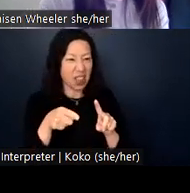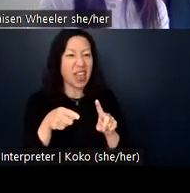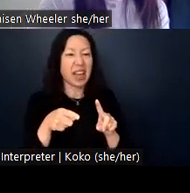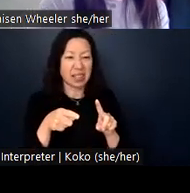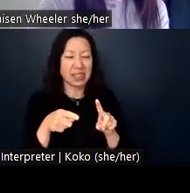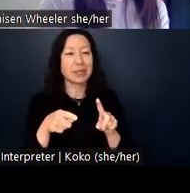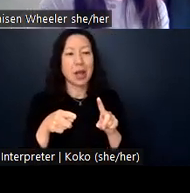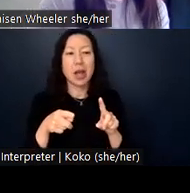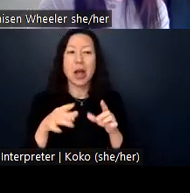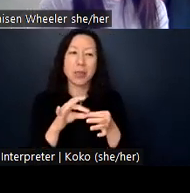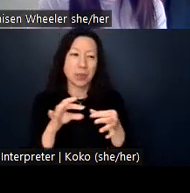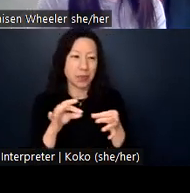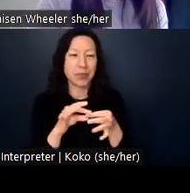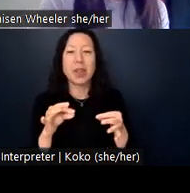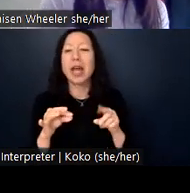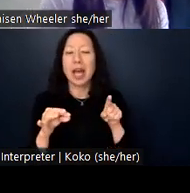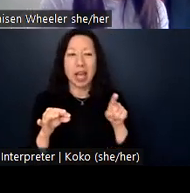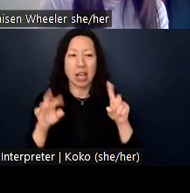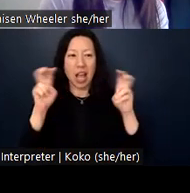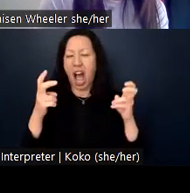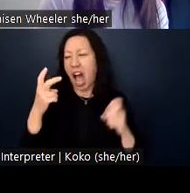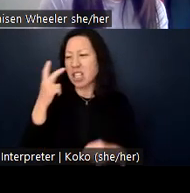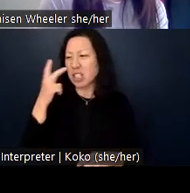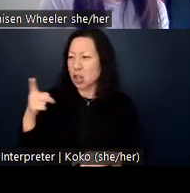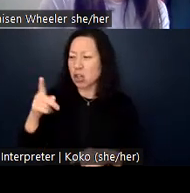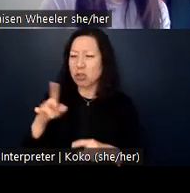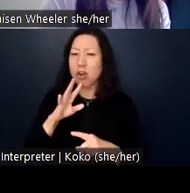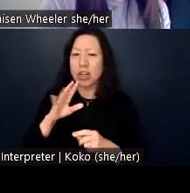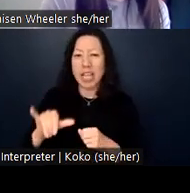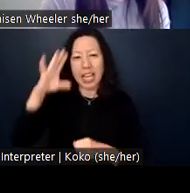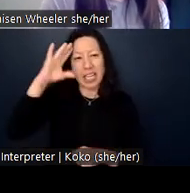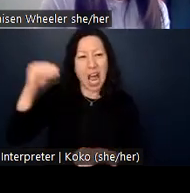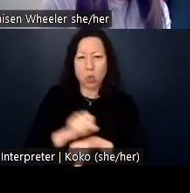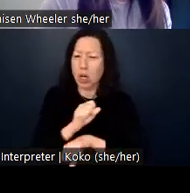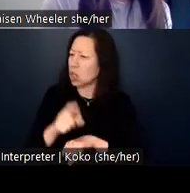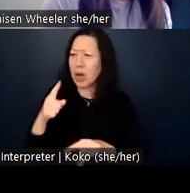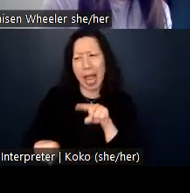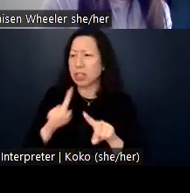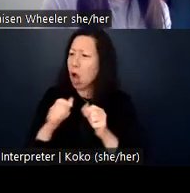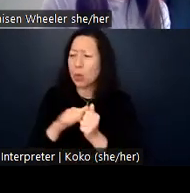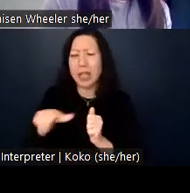guy at work. 12:30:01 You can't talk to other people you're giving them the wrong idea, and if you really cared about me, you wouldn't go out of your